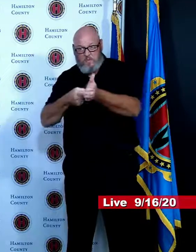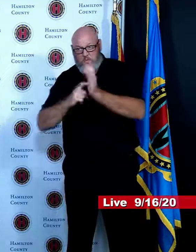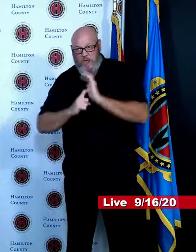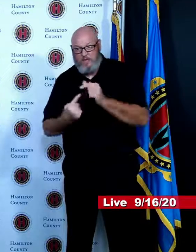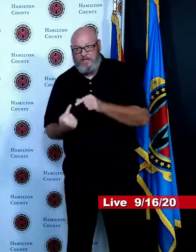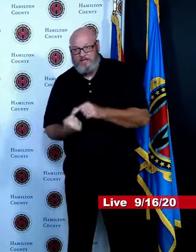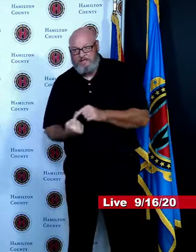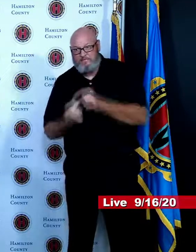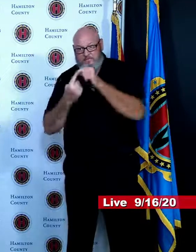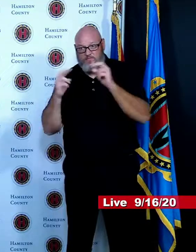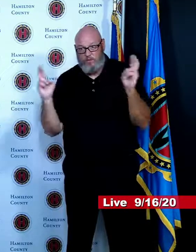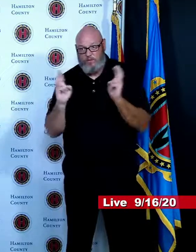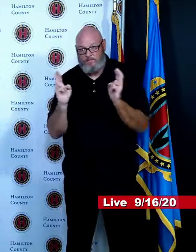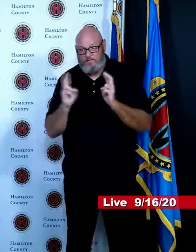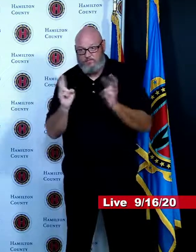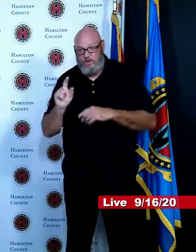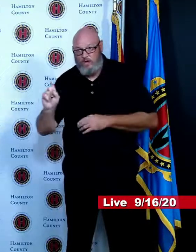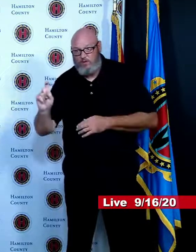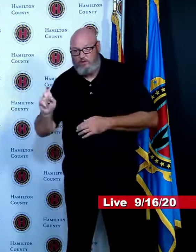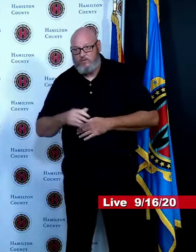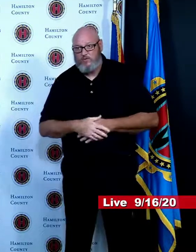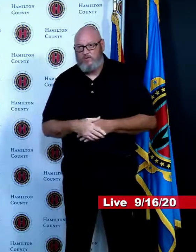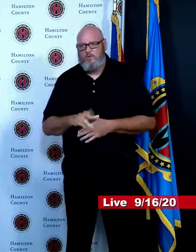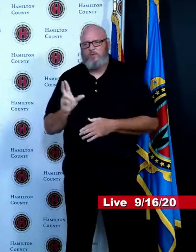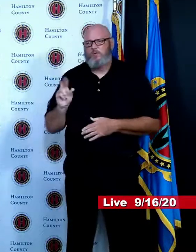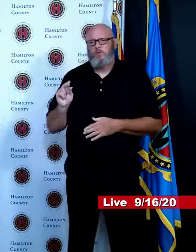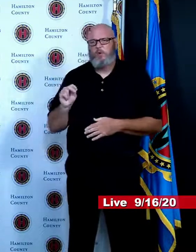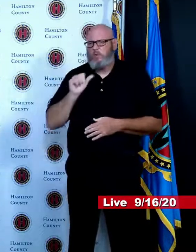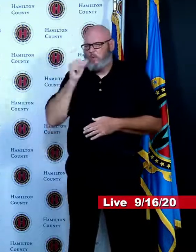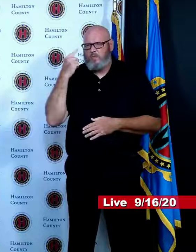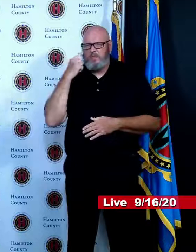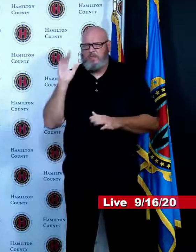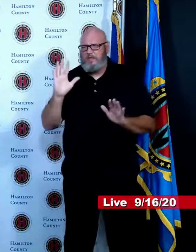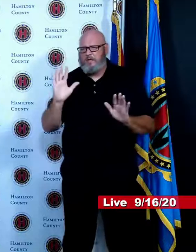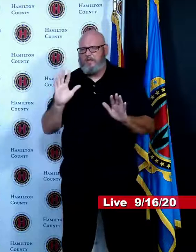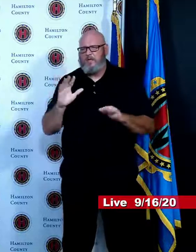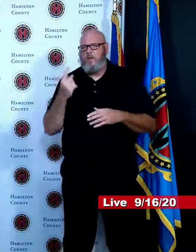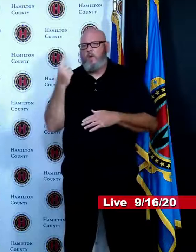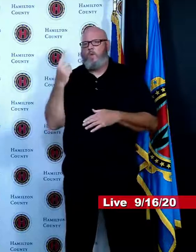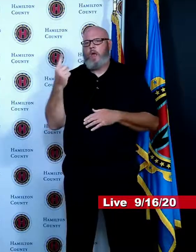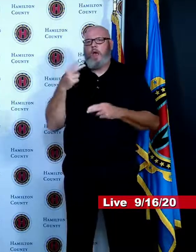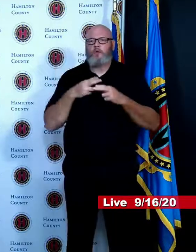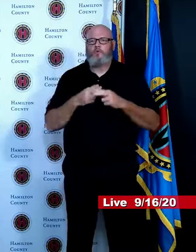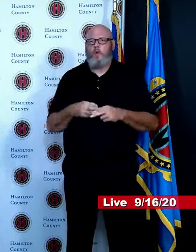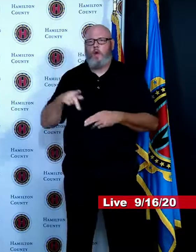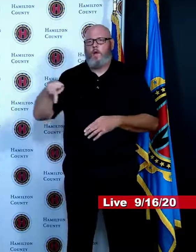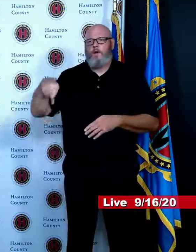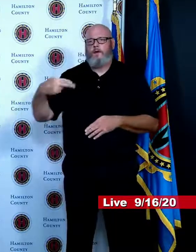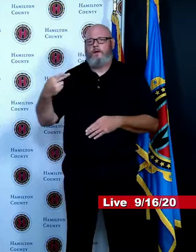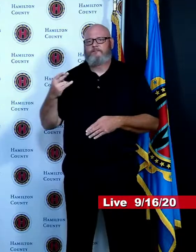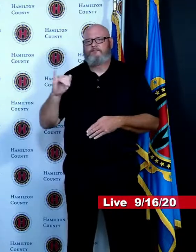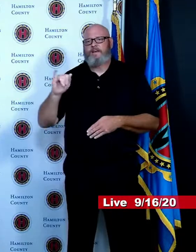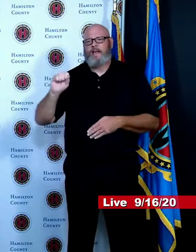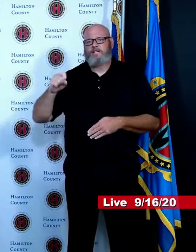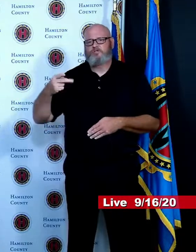so so far that we know of only the Pfizer vaccine has the unique refrigeration requirements